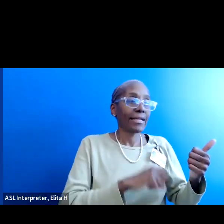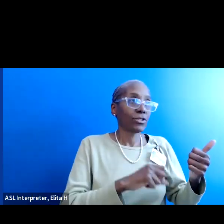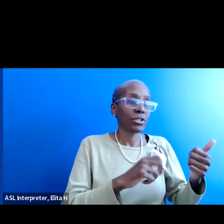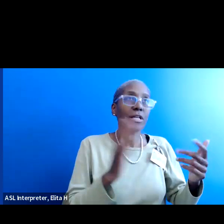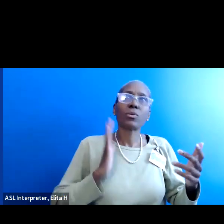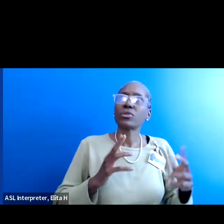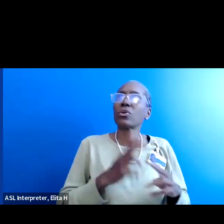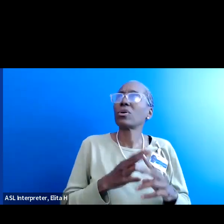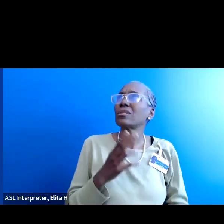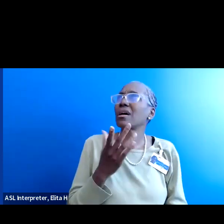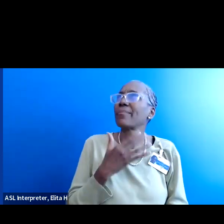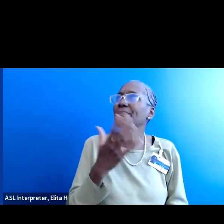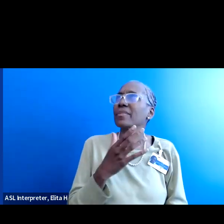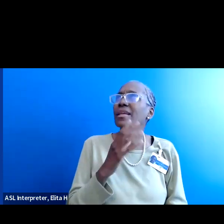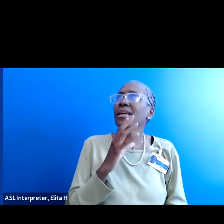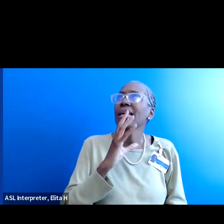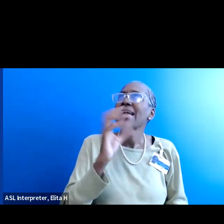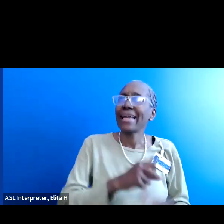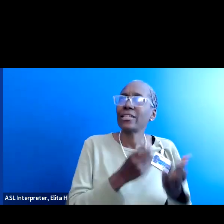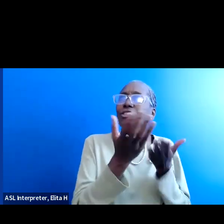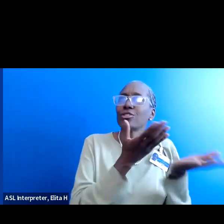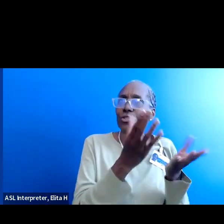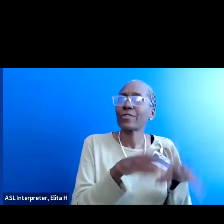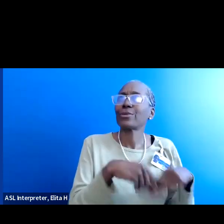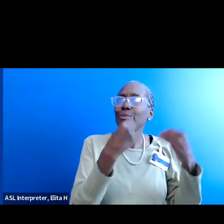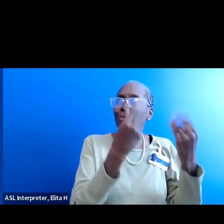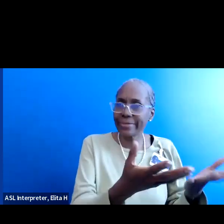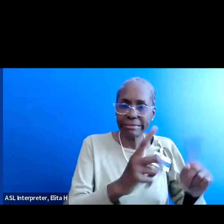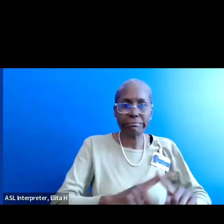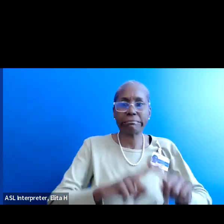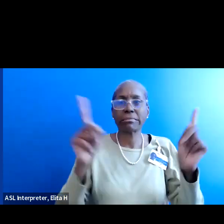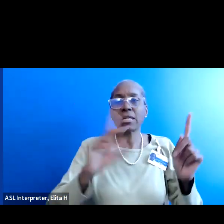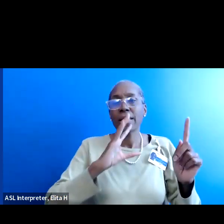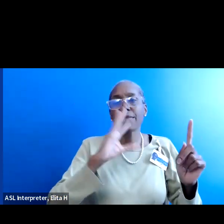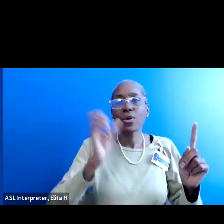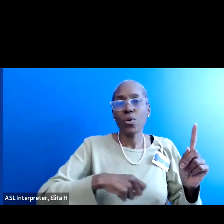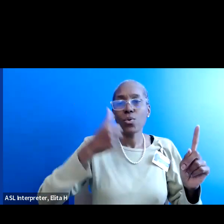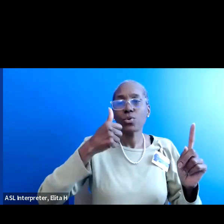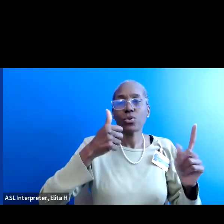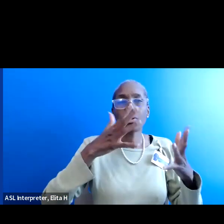called aging service providers. So part of the Older Americans Act program.